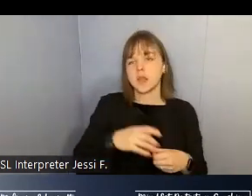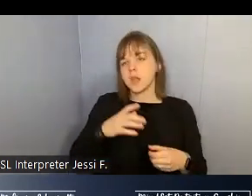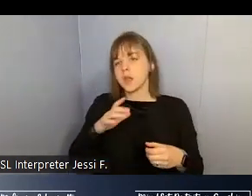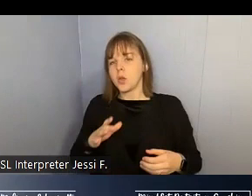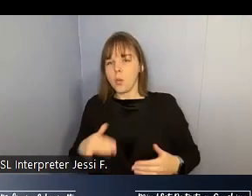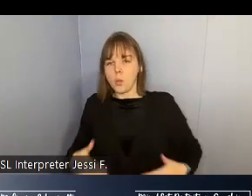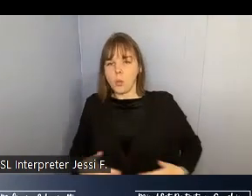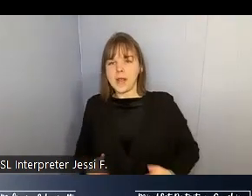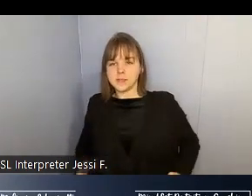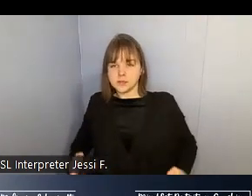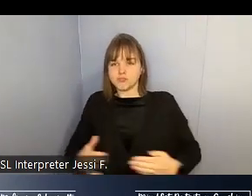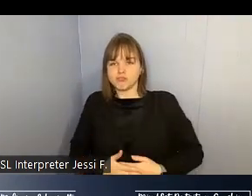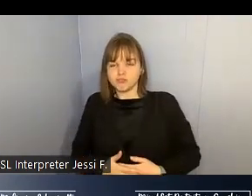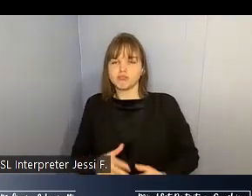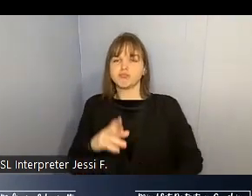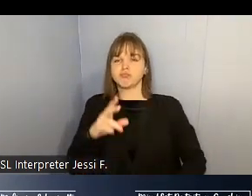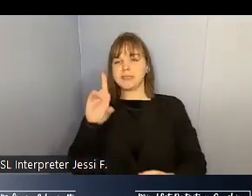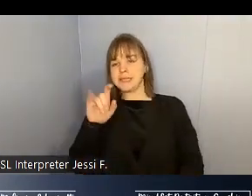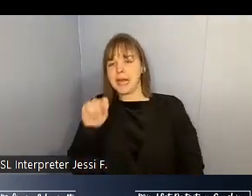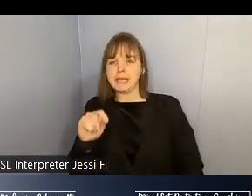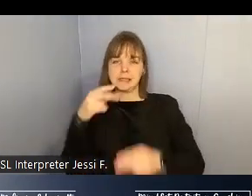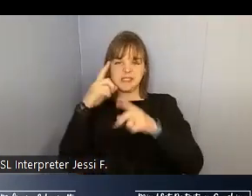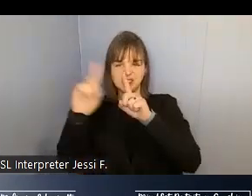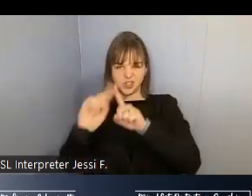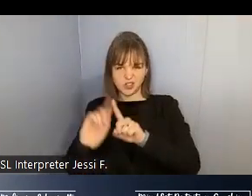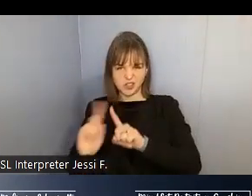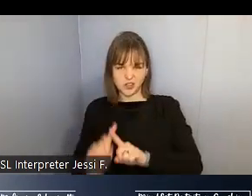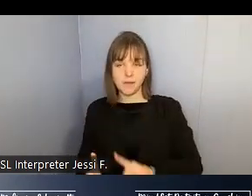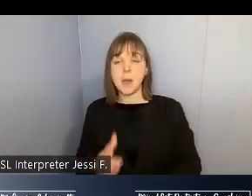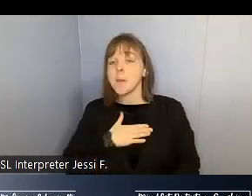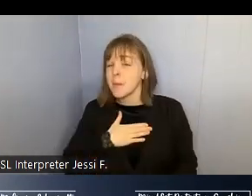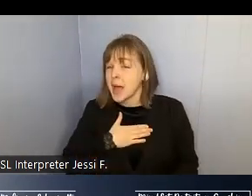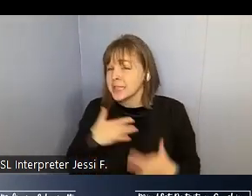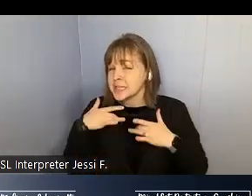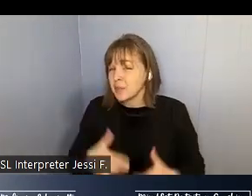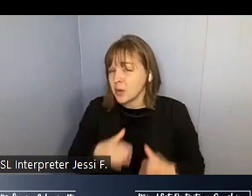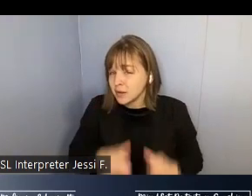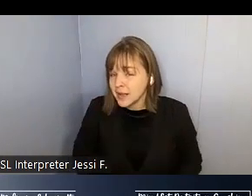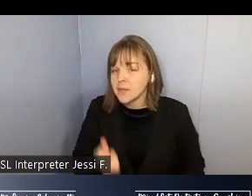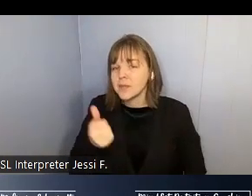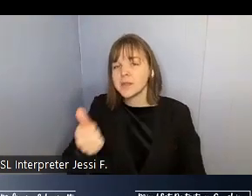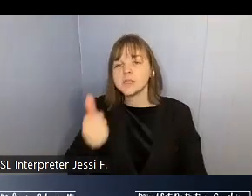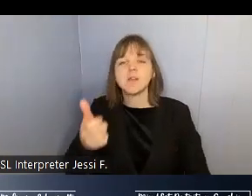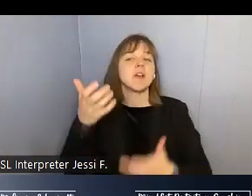My average client has been on over a dozen diets, many of them since the age of 12.